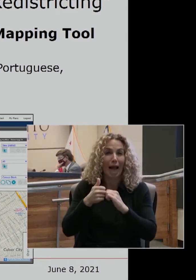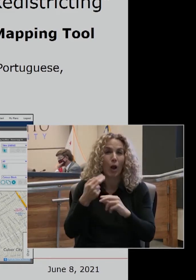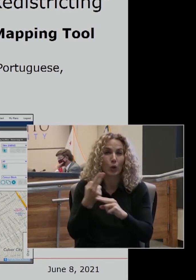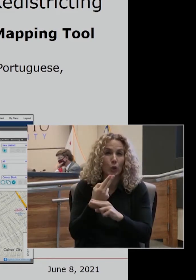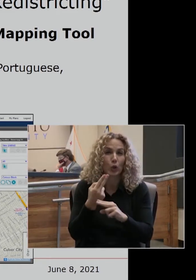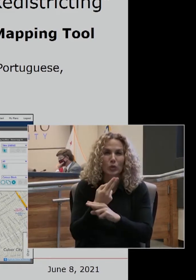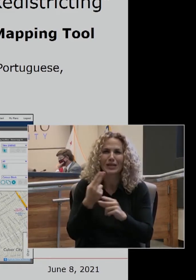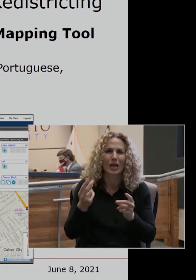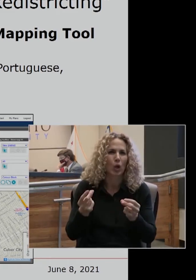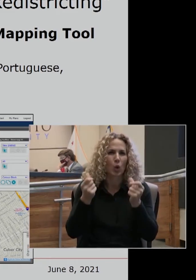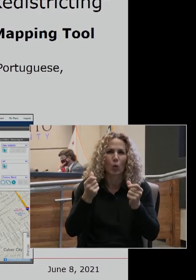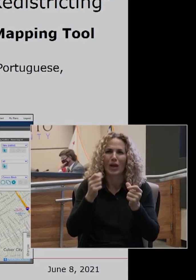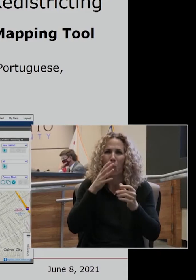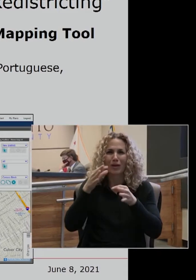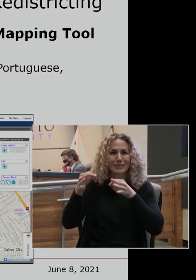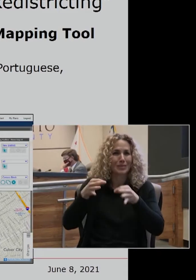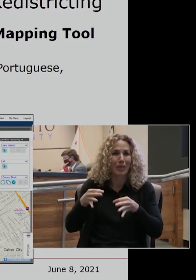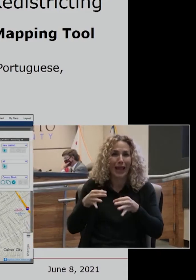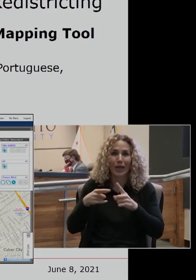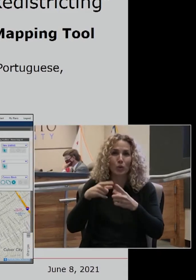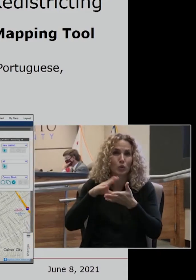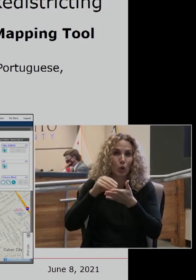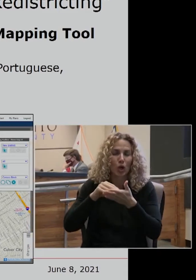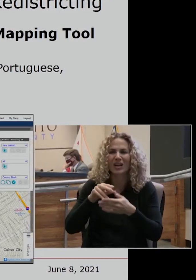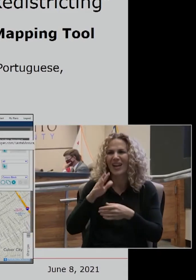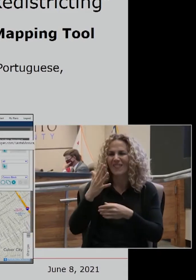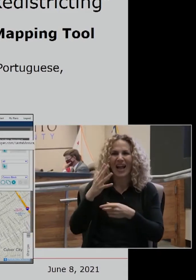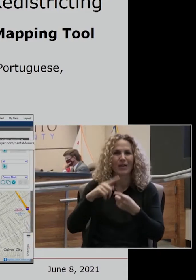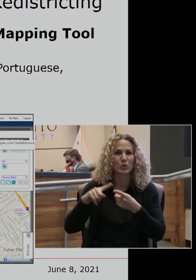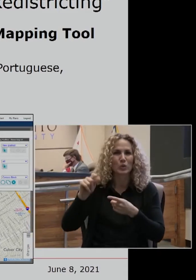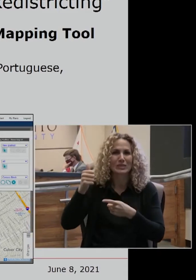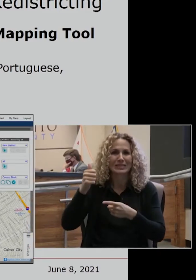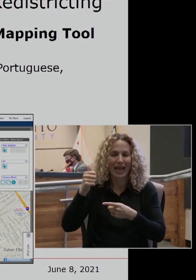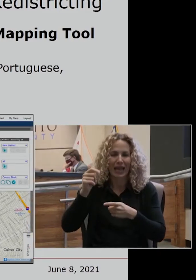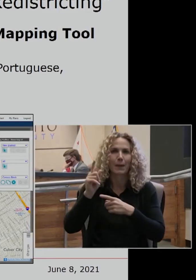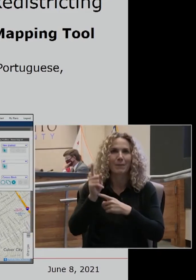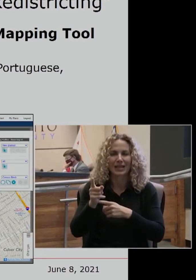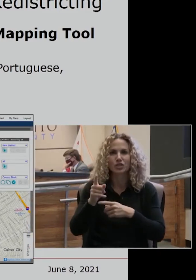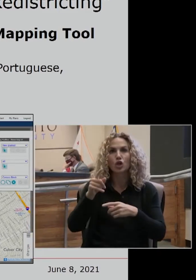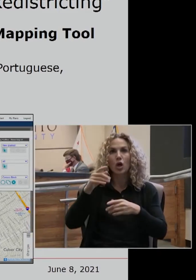DRAW YOUR NEIGHBORHOOD AND THERE IS A SHORT VIDEO TO DRAW A FULL